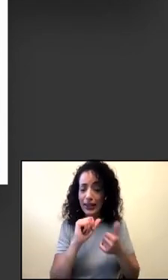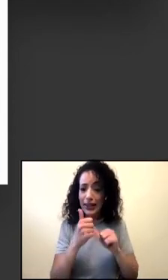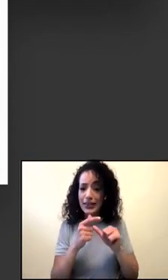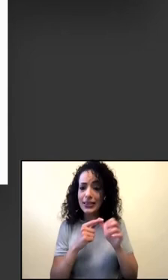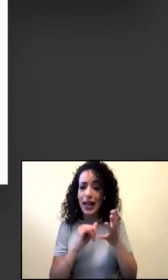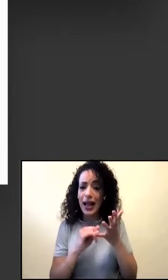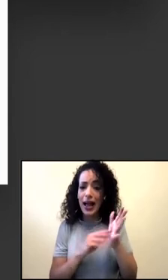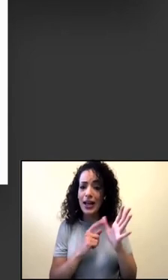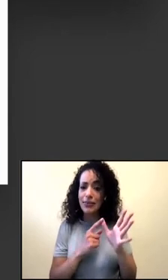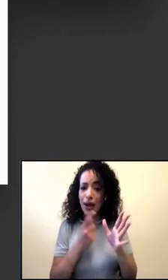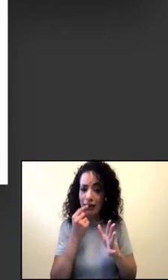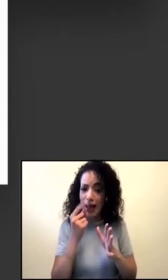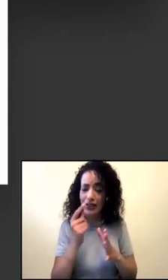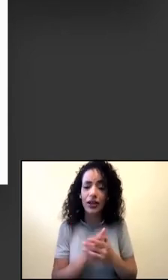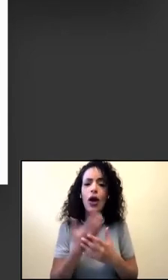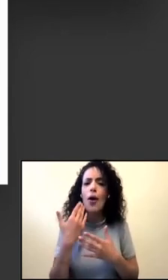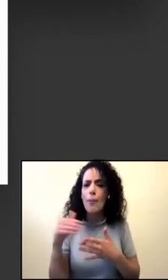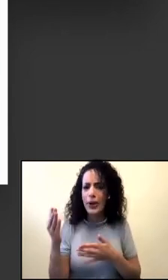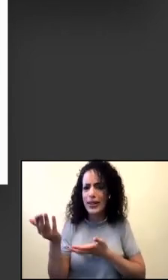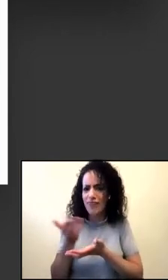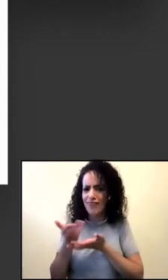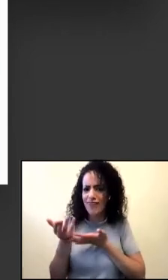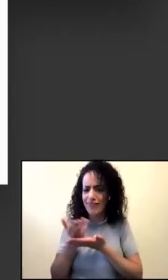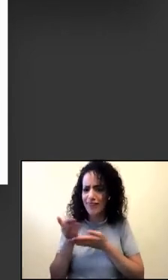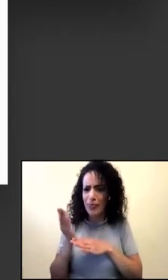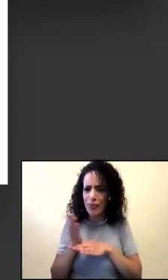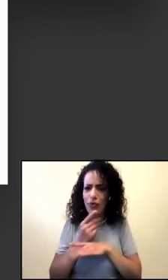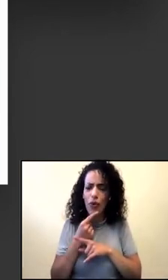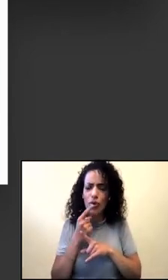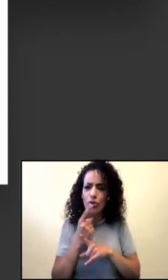when we were chatting, you'd mentioned something similar to what Aanchal just said, in terms of the